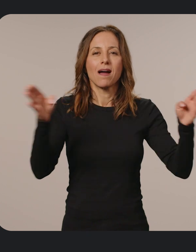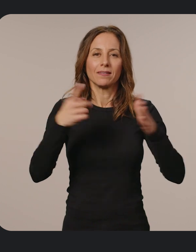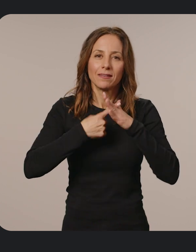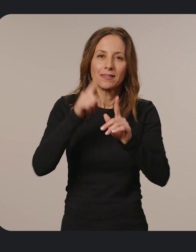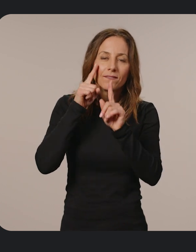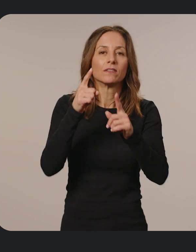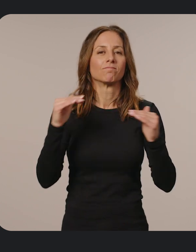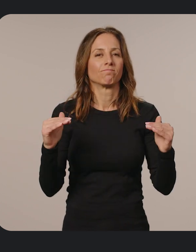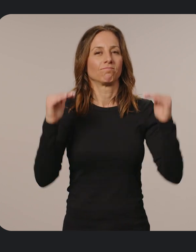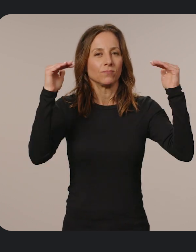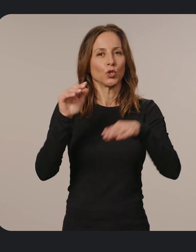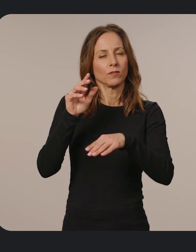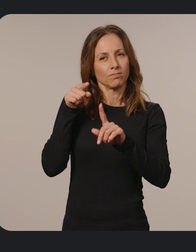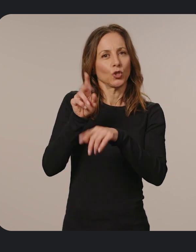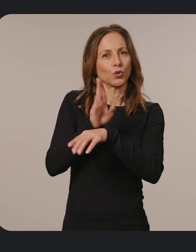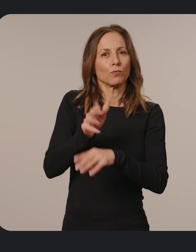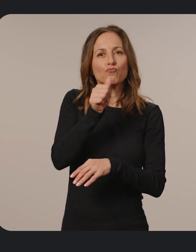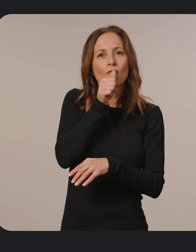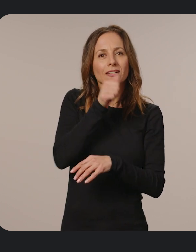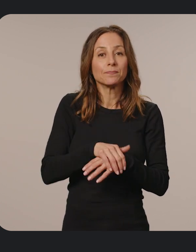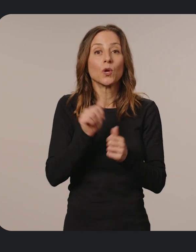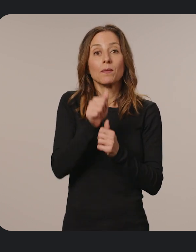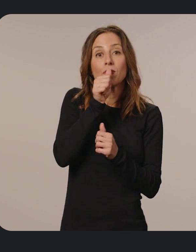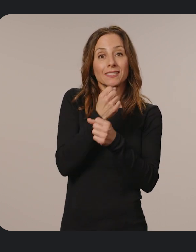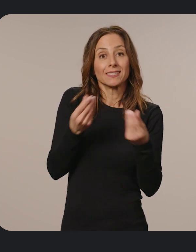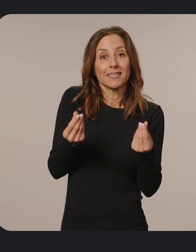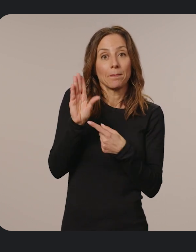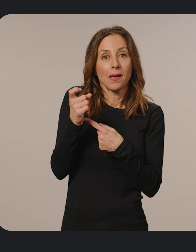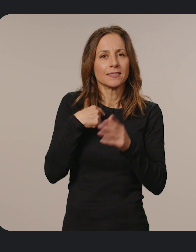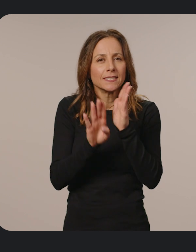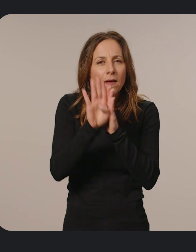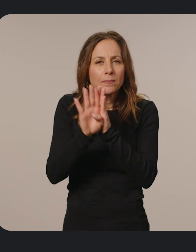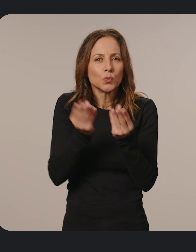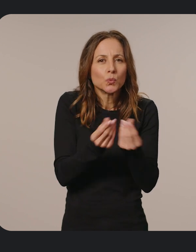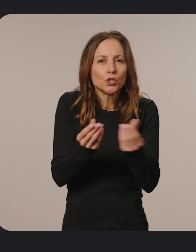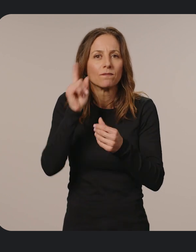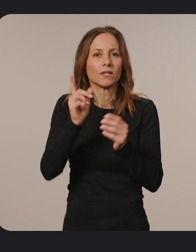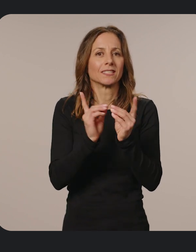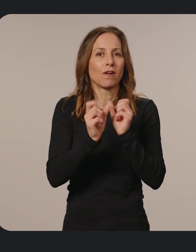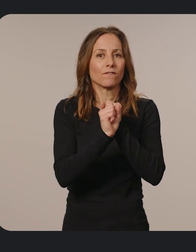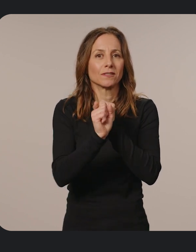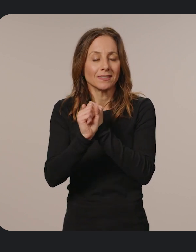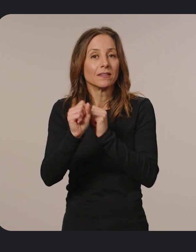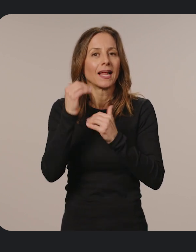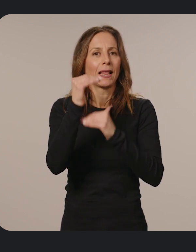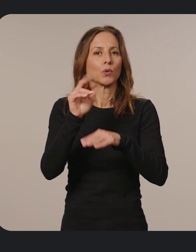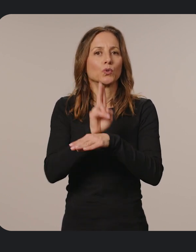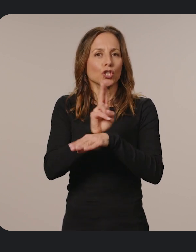to raise the bar for user privacy. With Privacy Sandbox, we are developing solutions for digital advertising that limit user